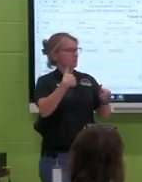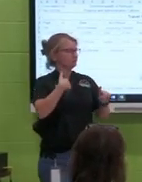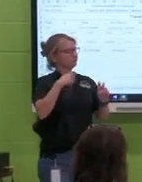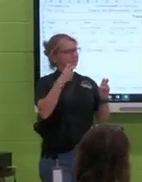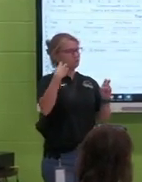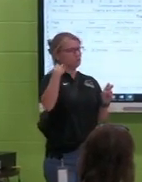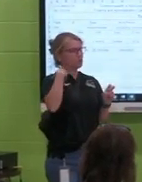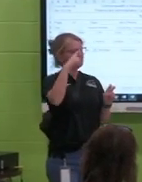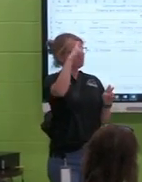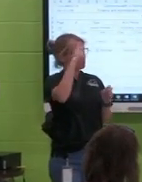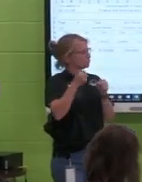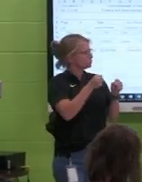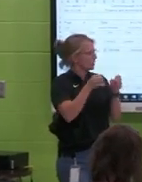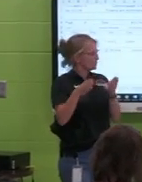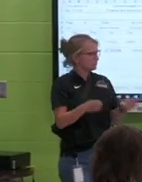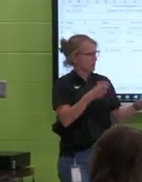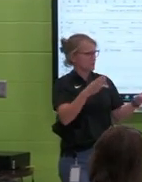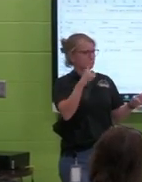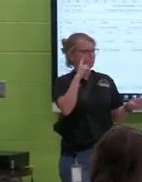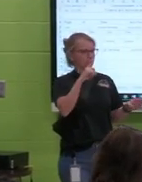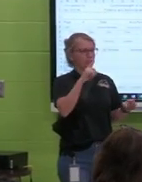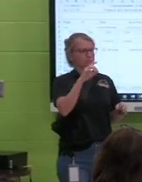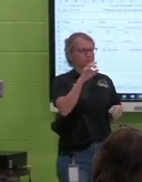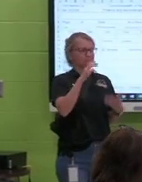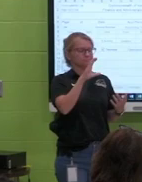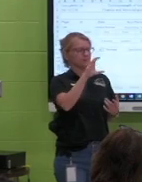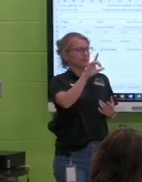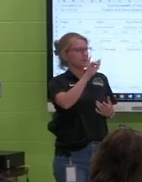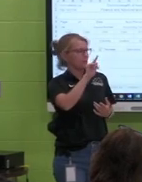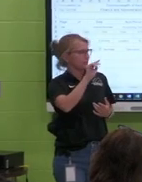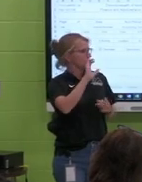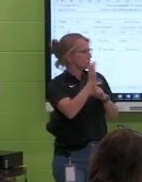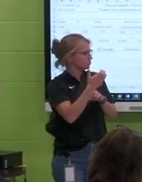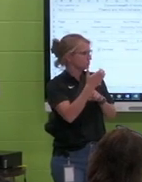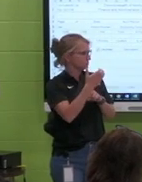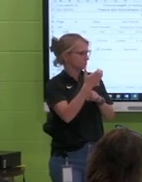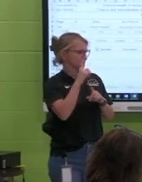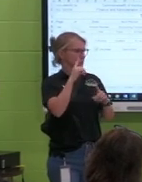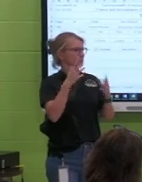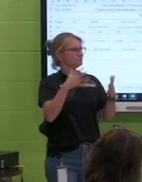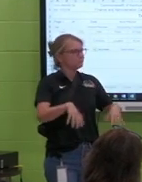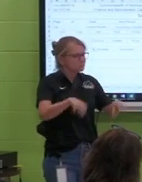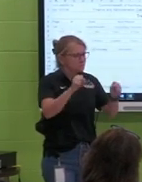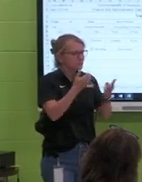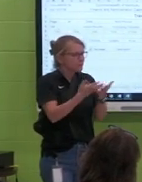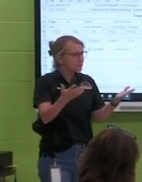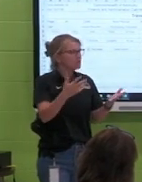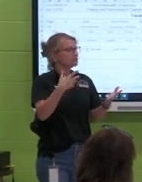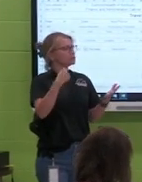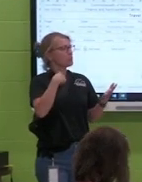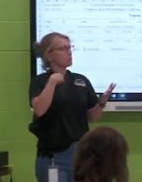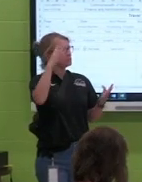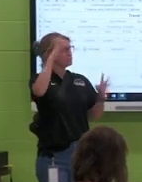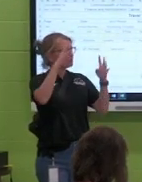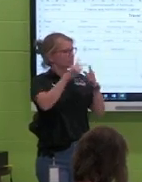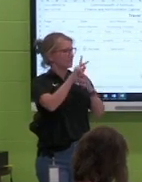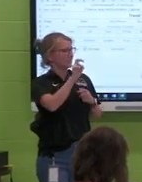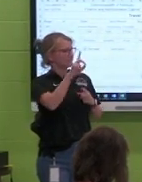okay so I want to clarify so I'm coach for the cheerleading team so if we take